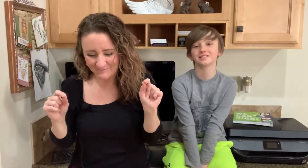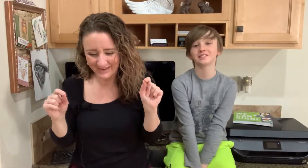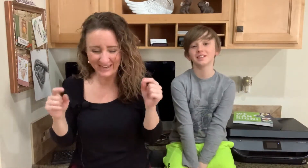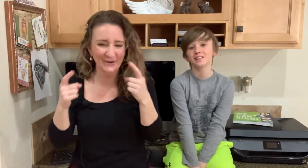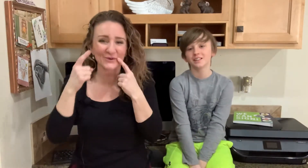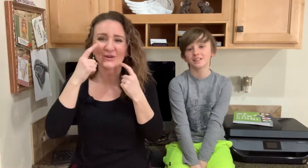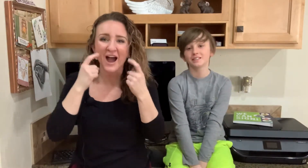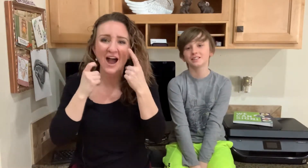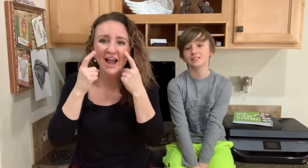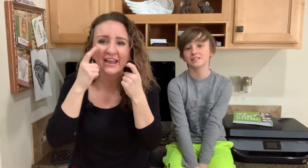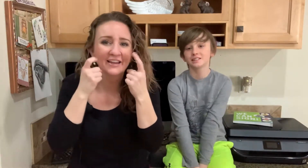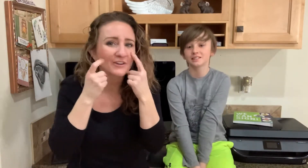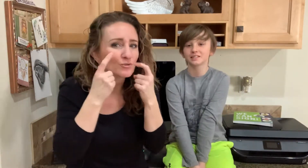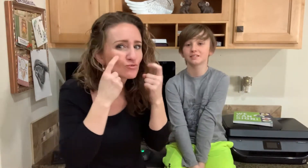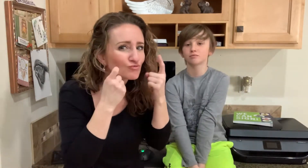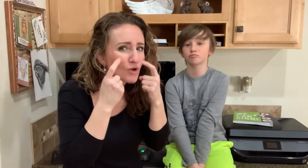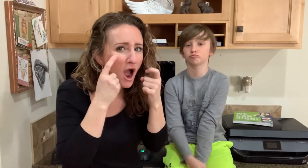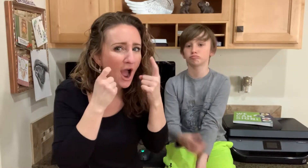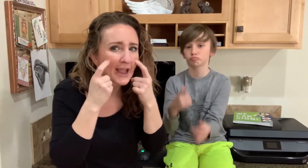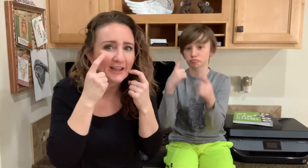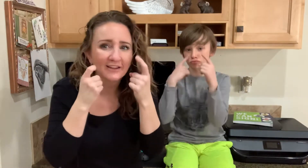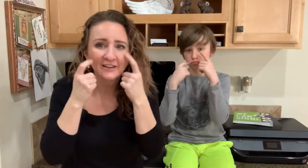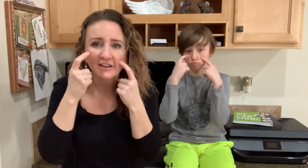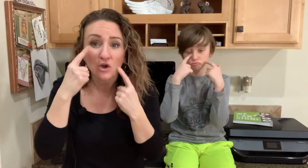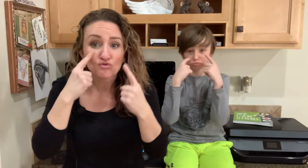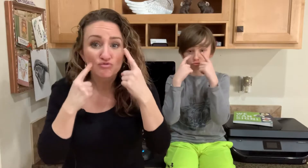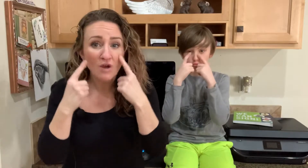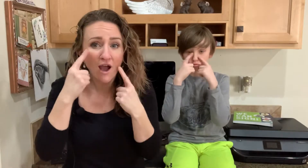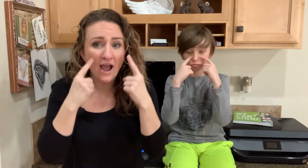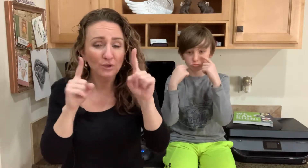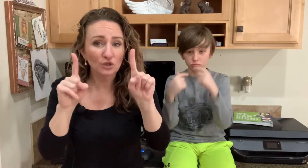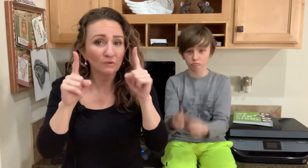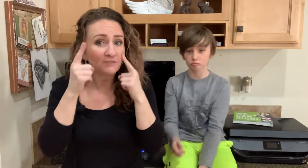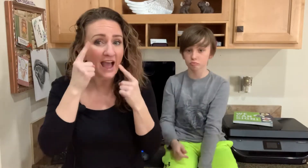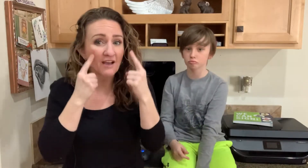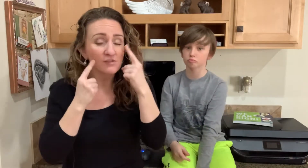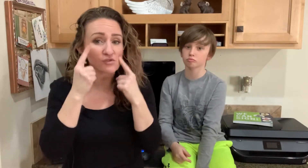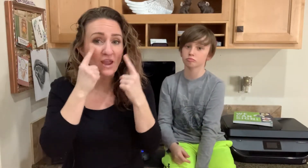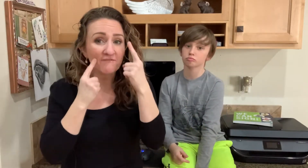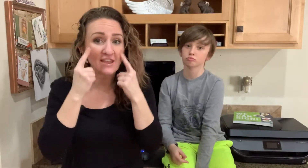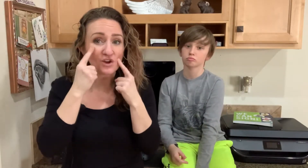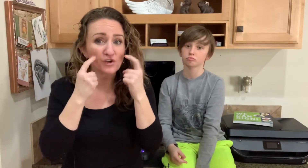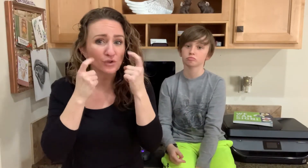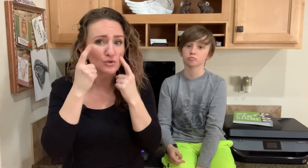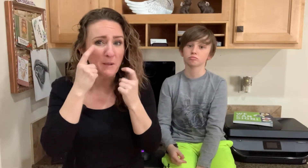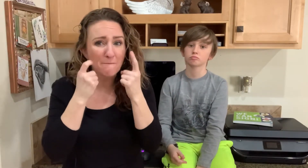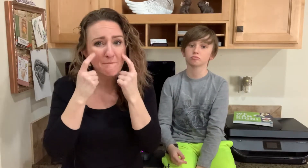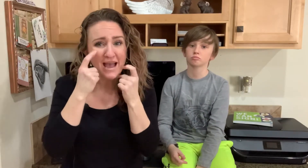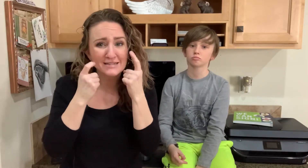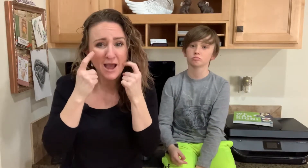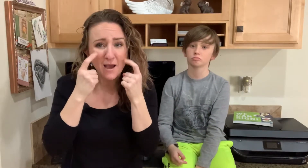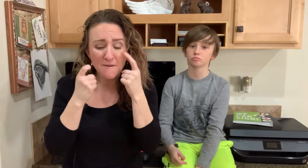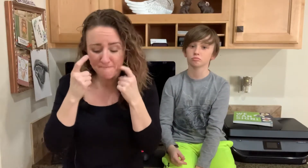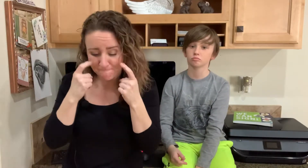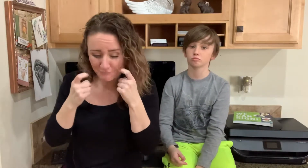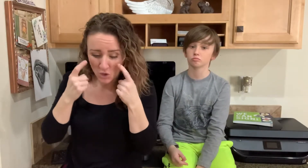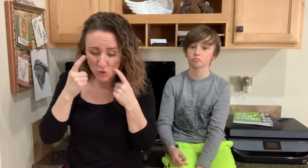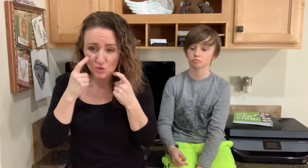So, cry, cry, cry. You can do straight fingers or you can bend 'em.